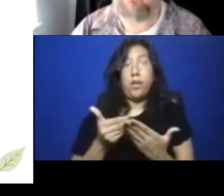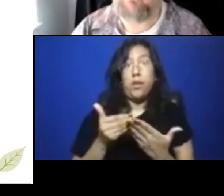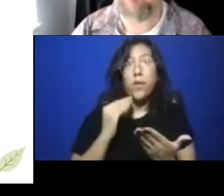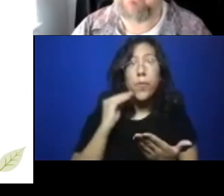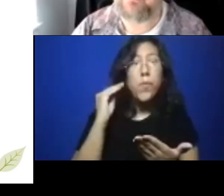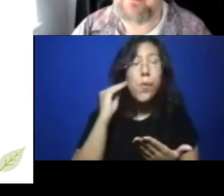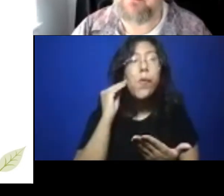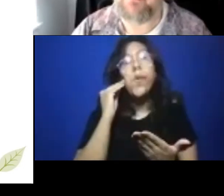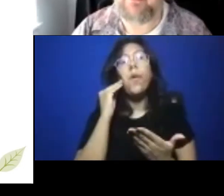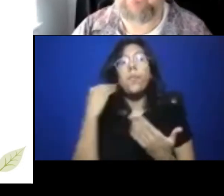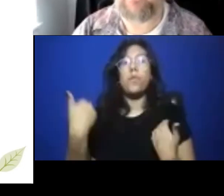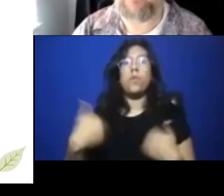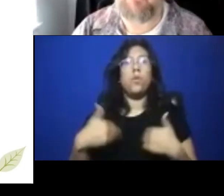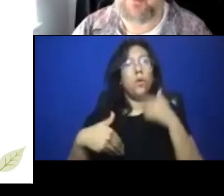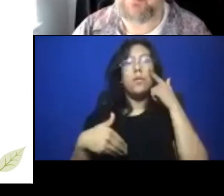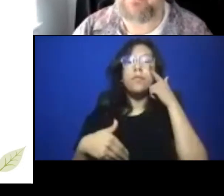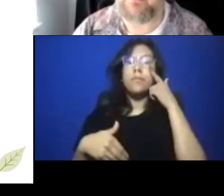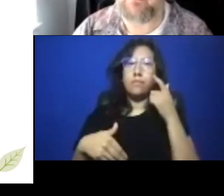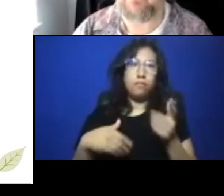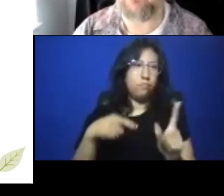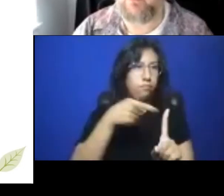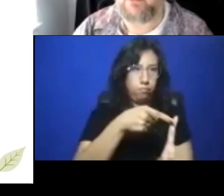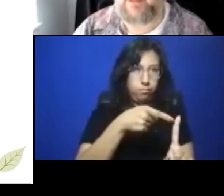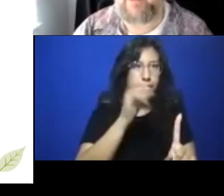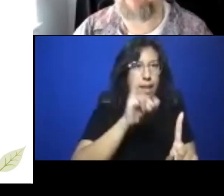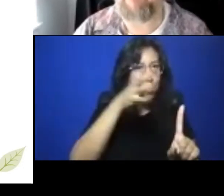that one of those people, if not multiple people will die.